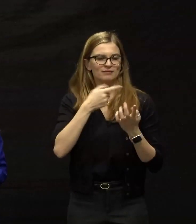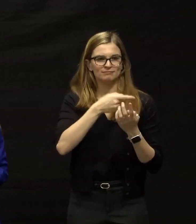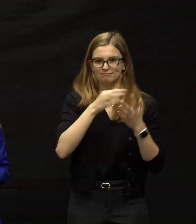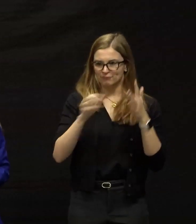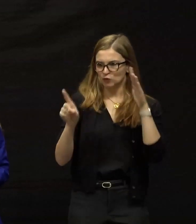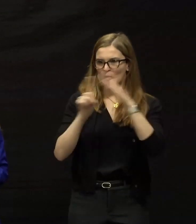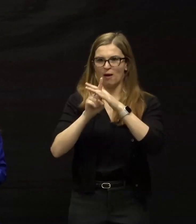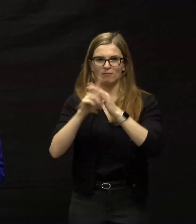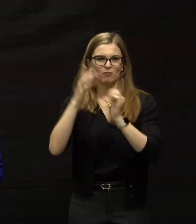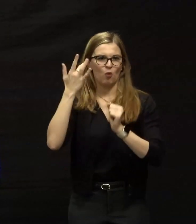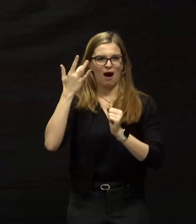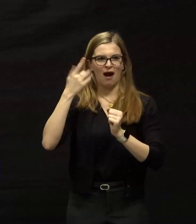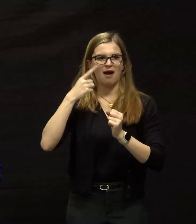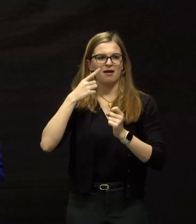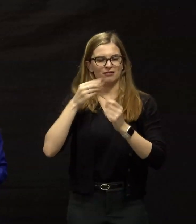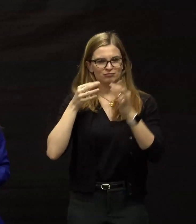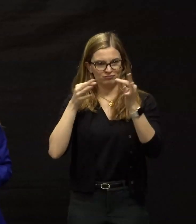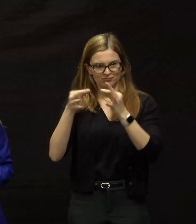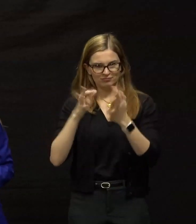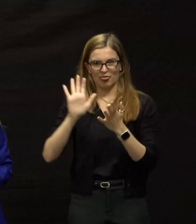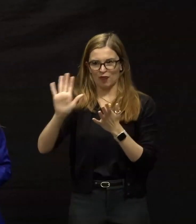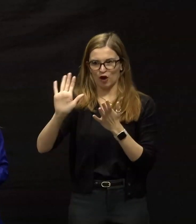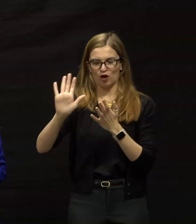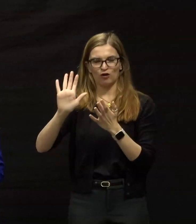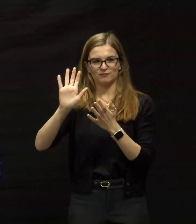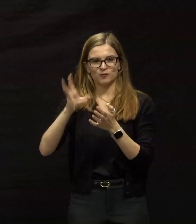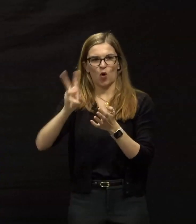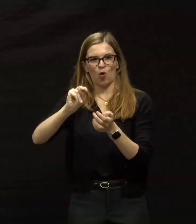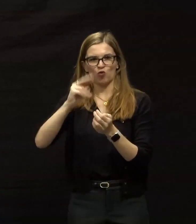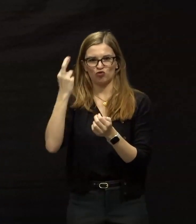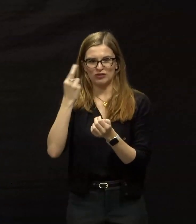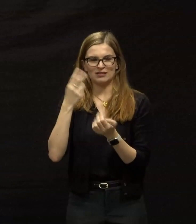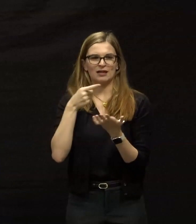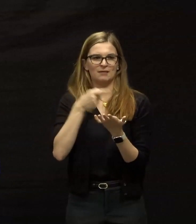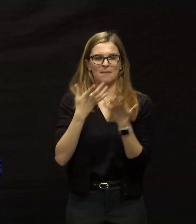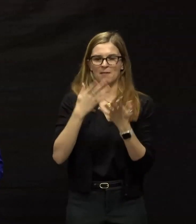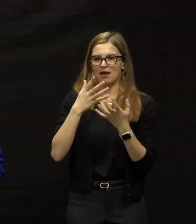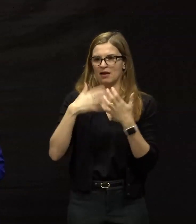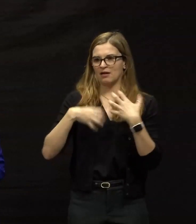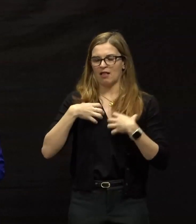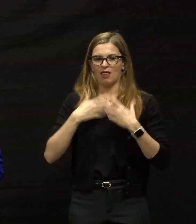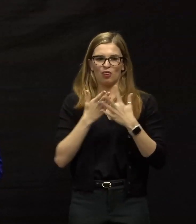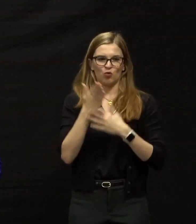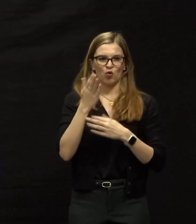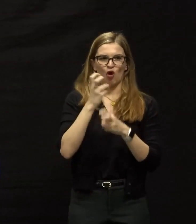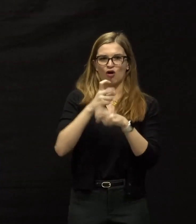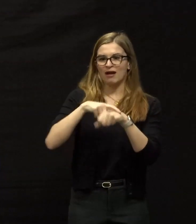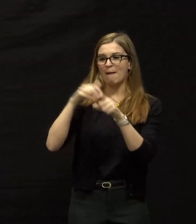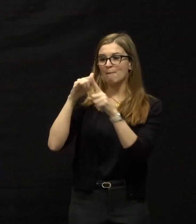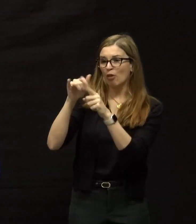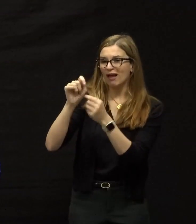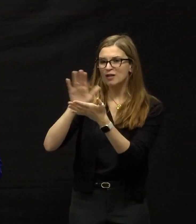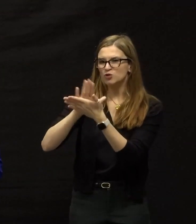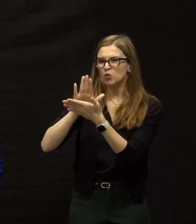from their favorite type of thing. And so we'll maybe do some role play.